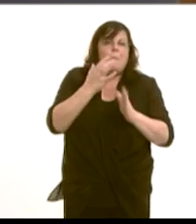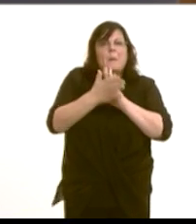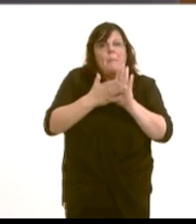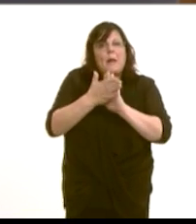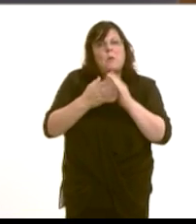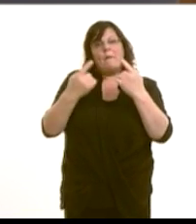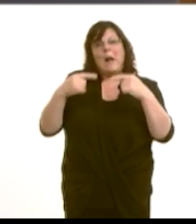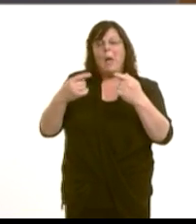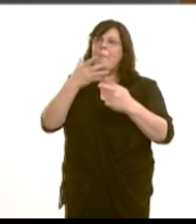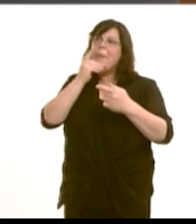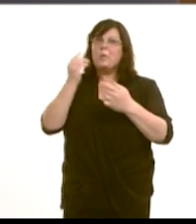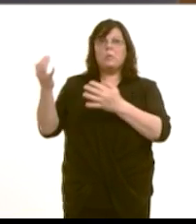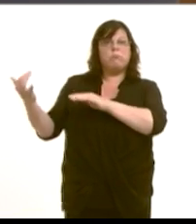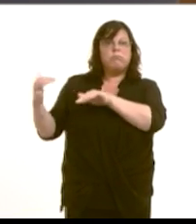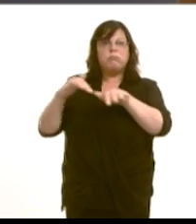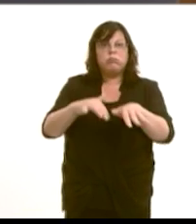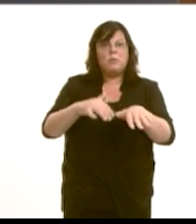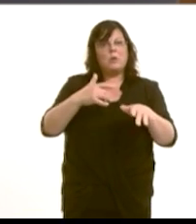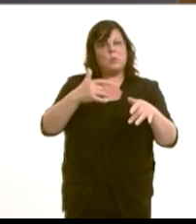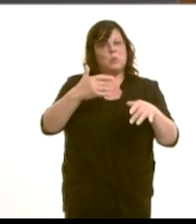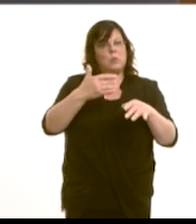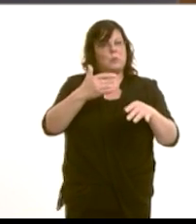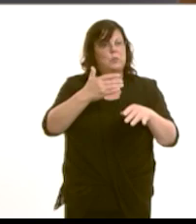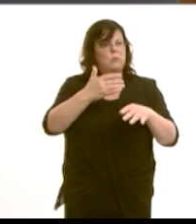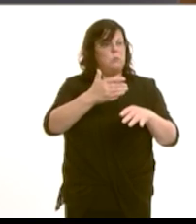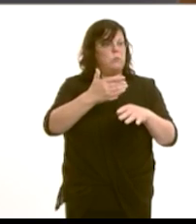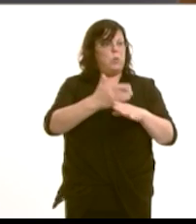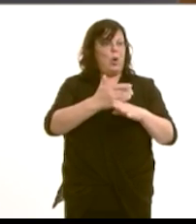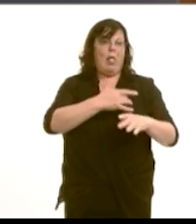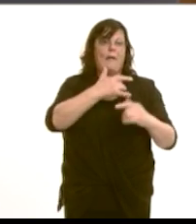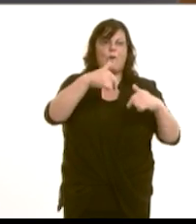of course, we know that many, many people voted on that issue, above the issue of jobs,